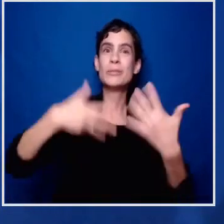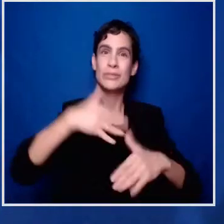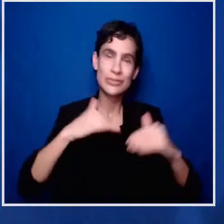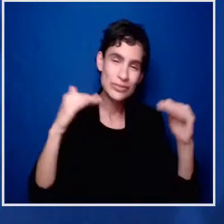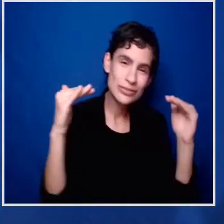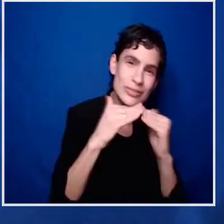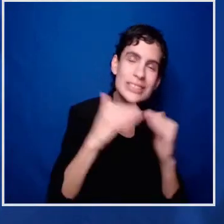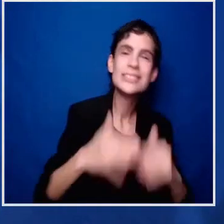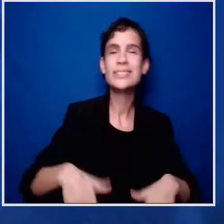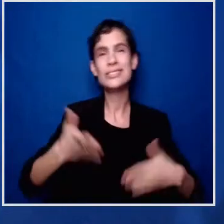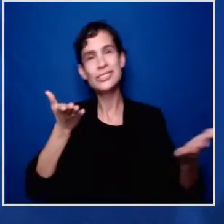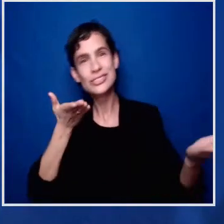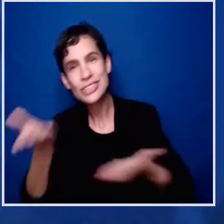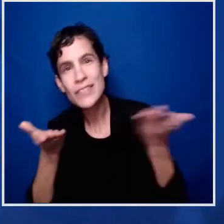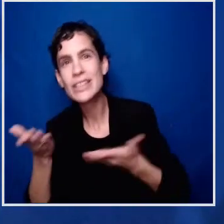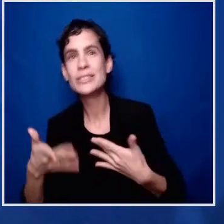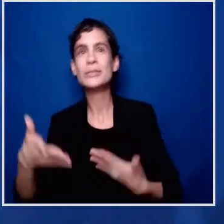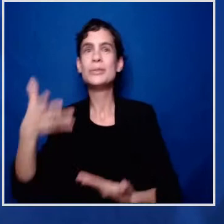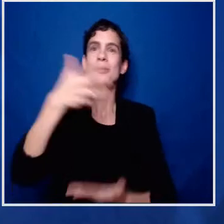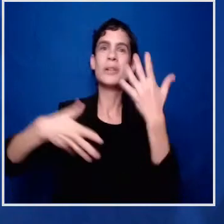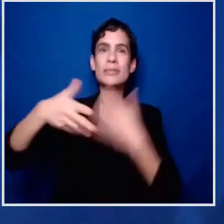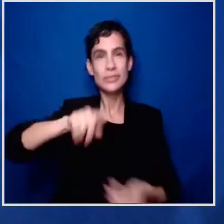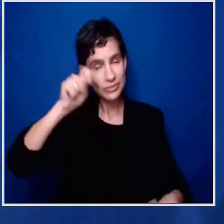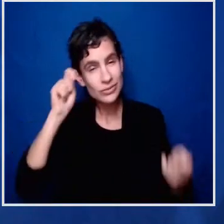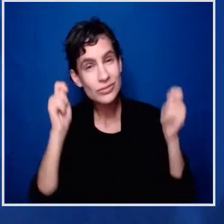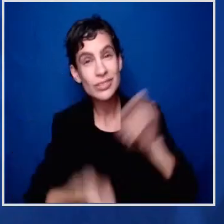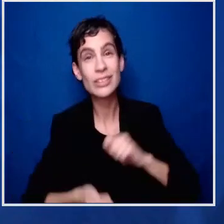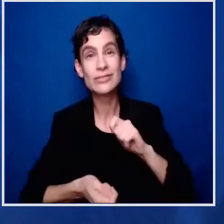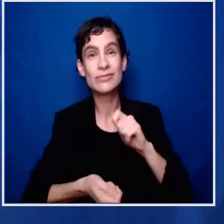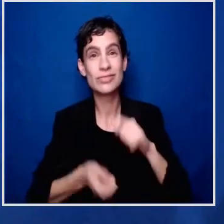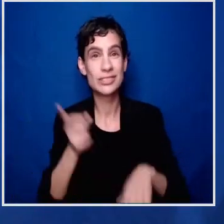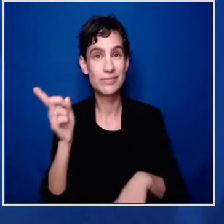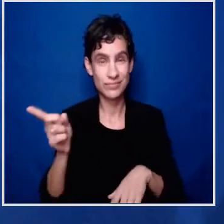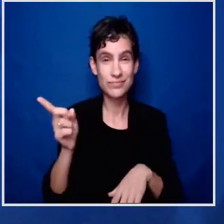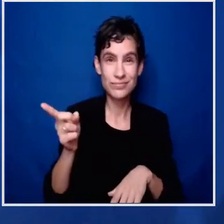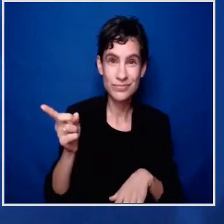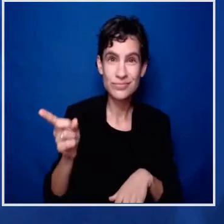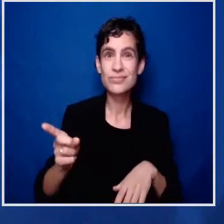WE MUST SERVE AND WE MUST